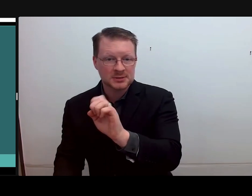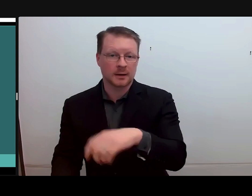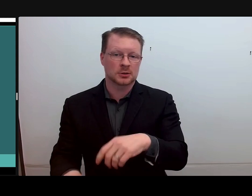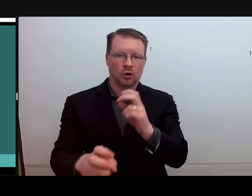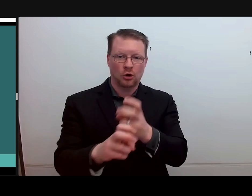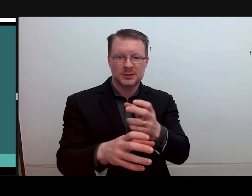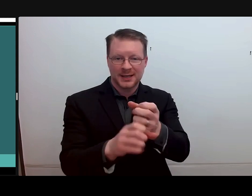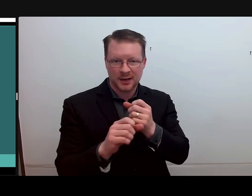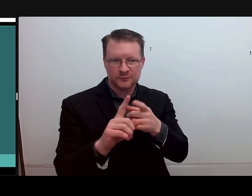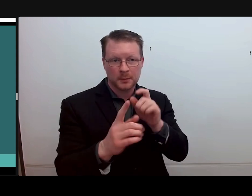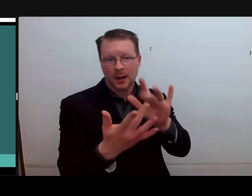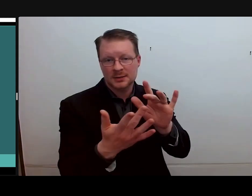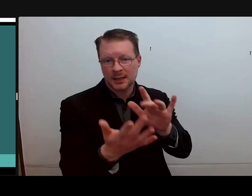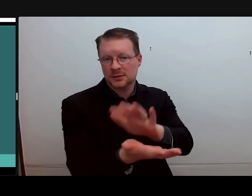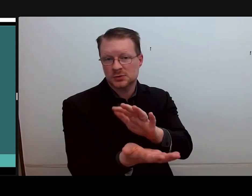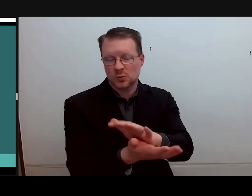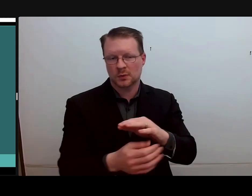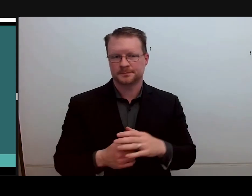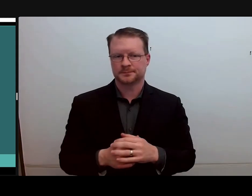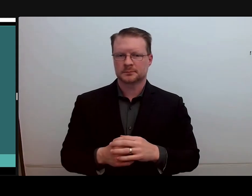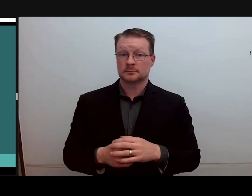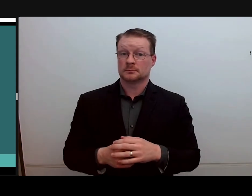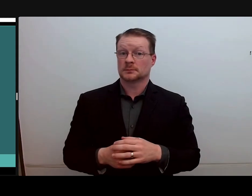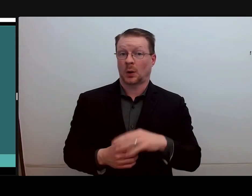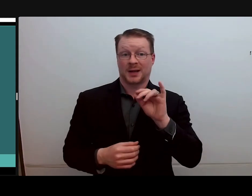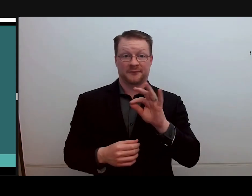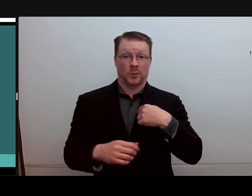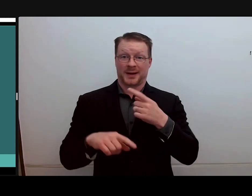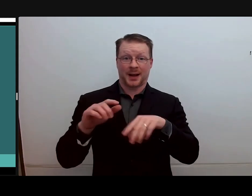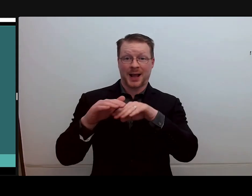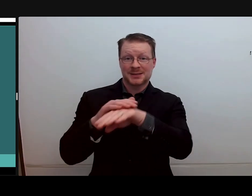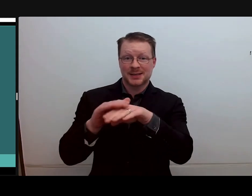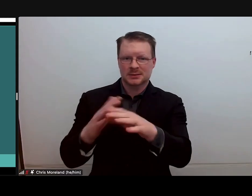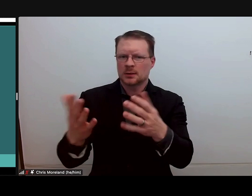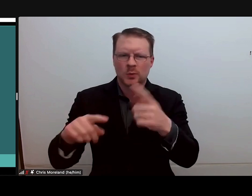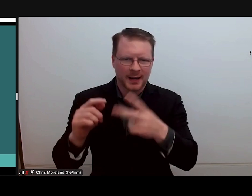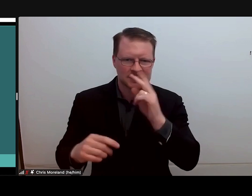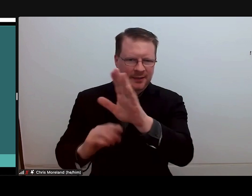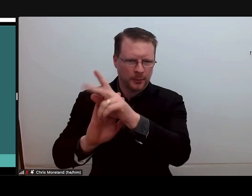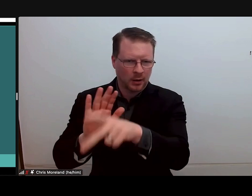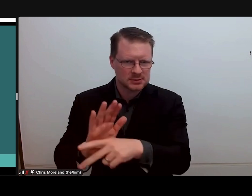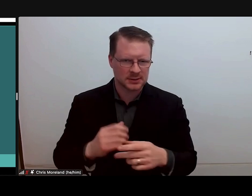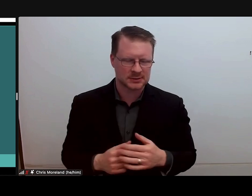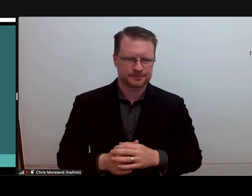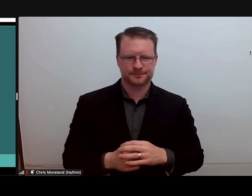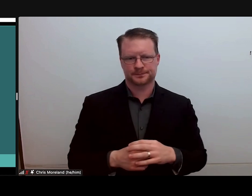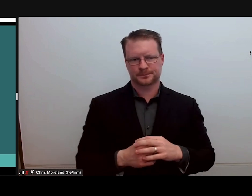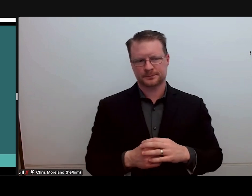They were difficult to find on the website. Difficult to get by contacting the school directly. If we can't access those standards,